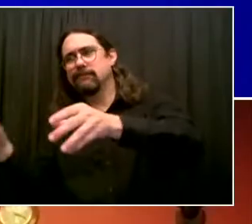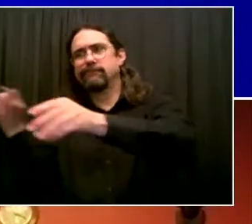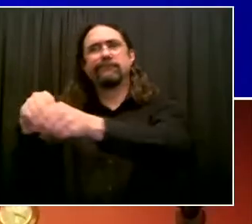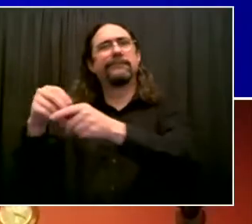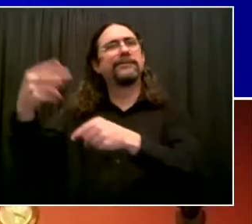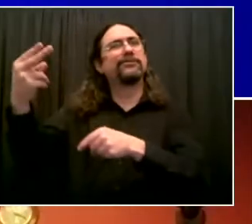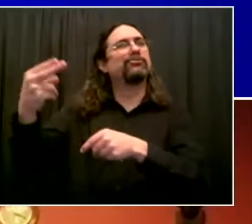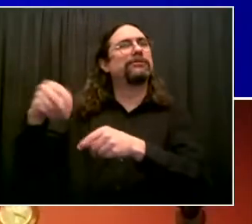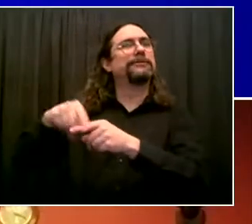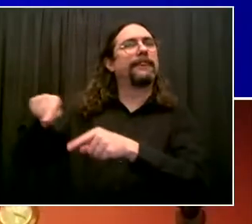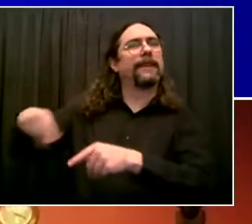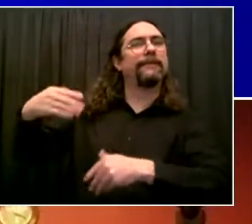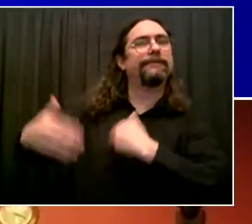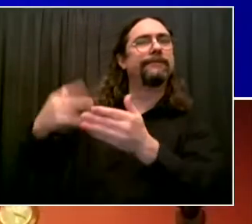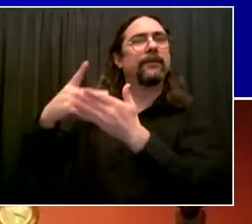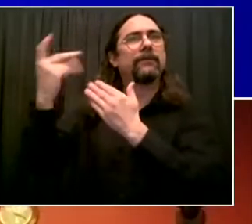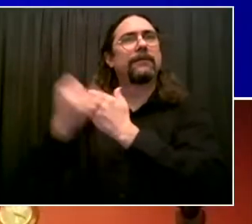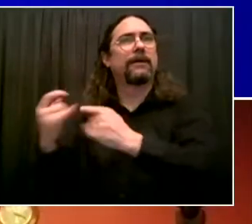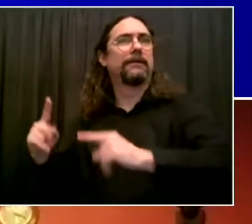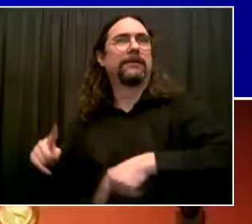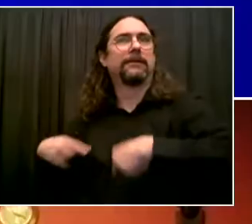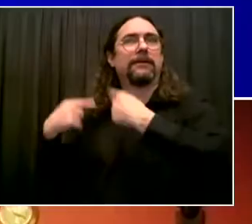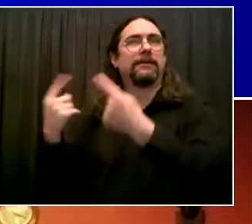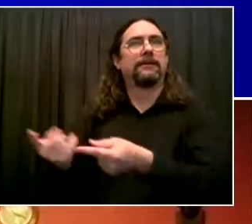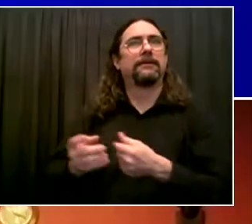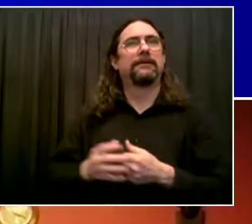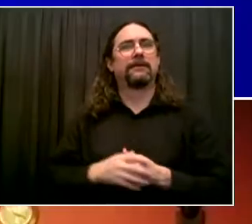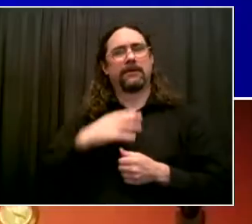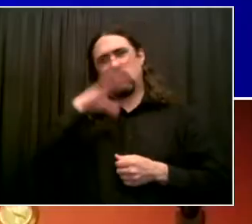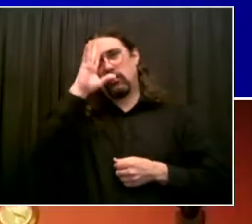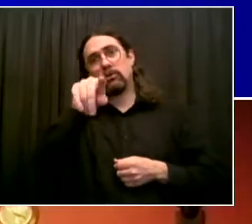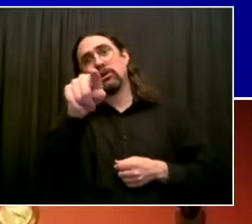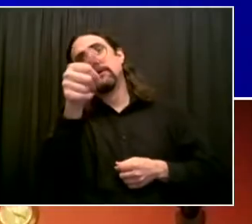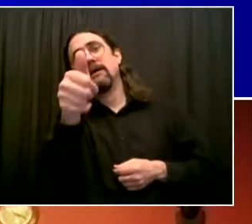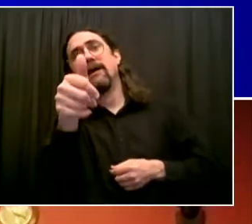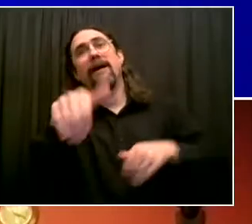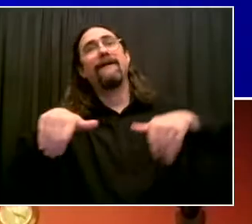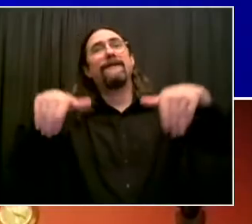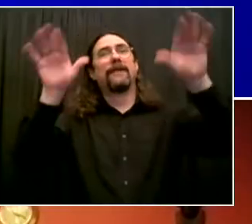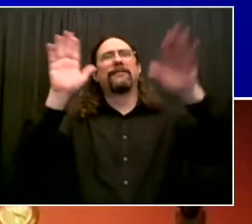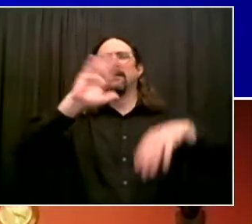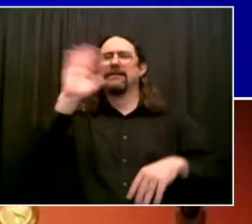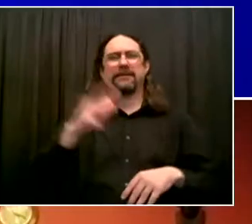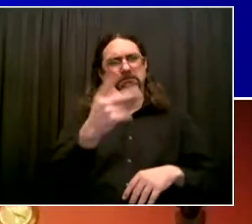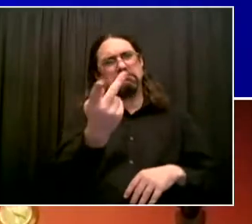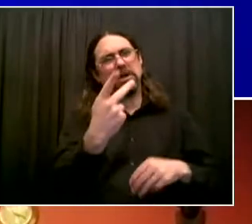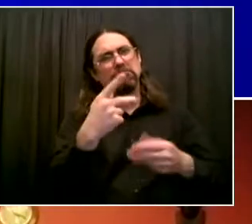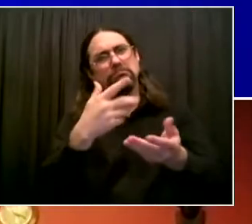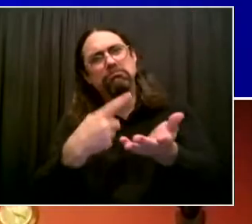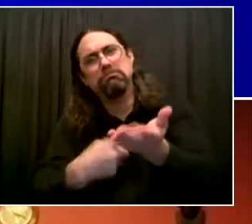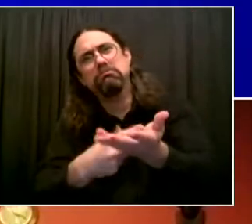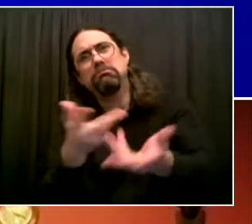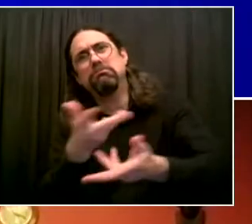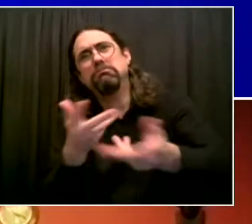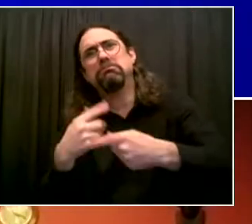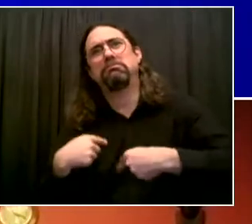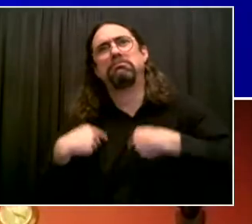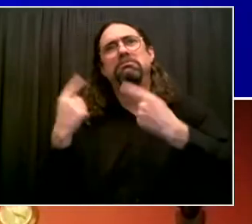FOLKS THERE ALONG THE WAY AND I'M ALSO GLAD CONGRESS MEMBER,